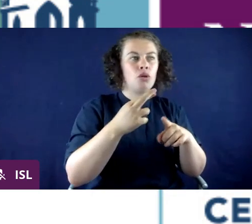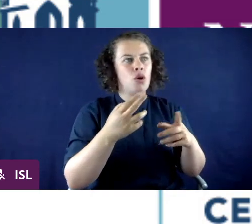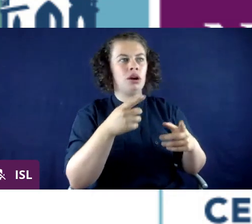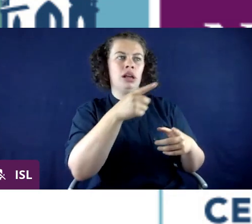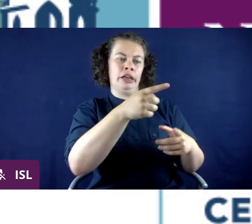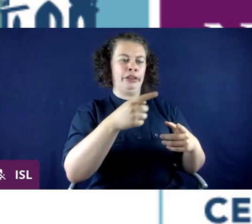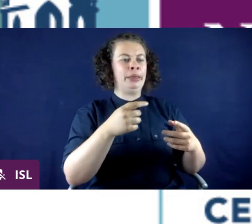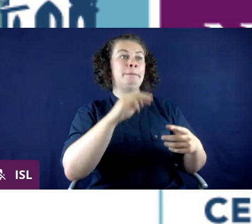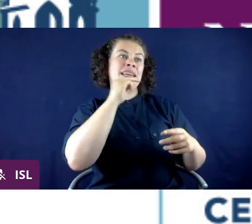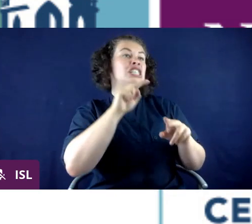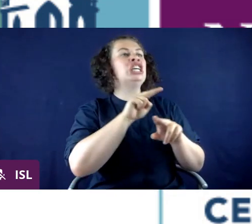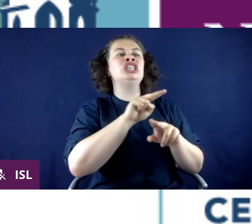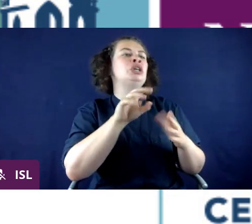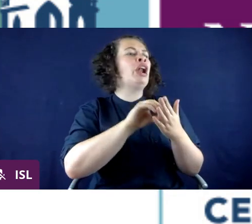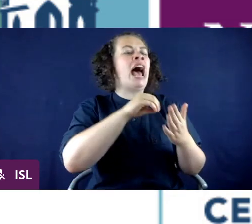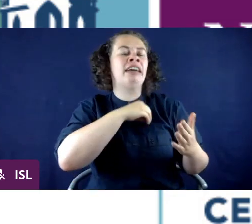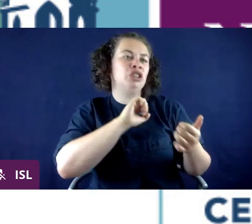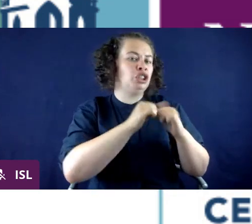accessible, but it is a solution in the interim